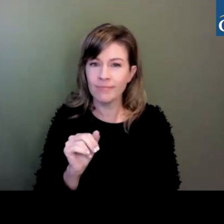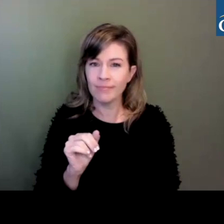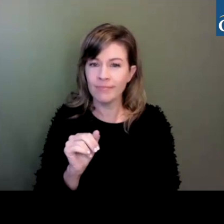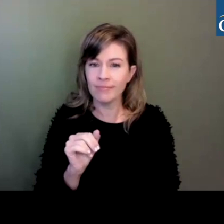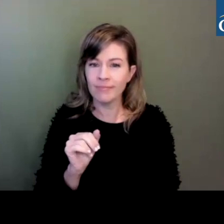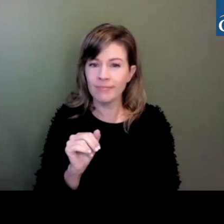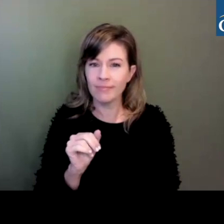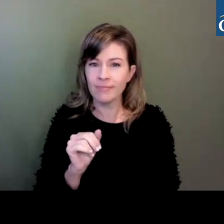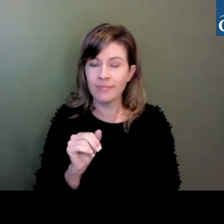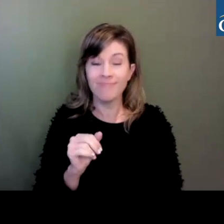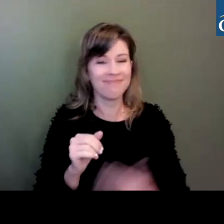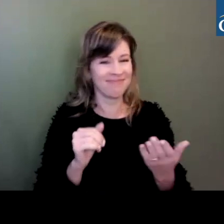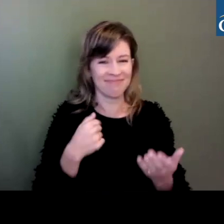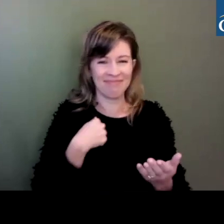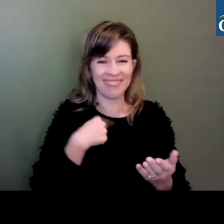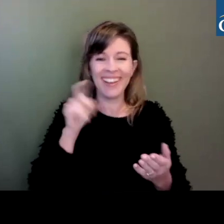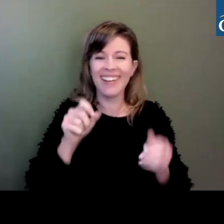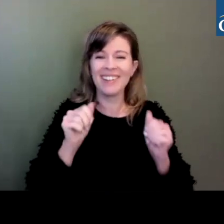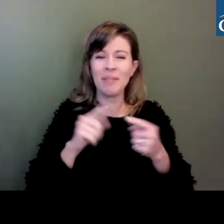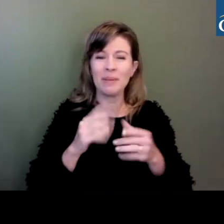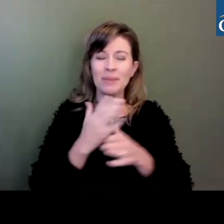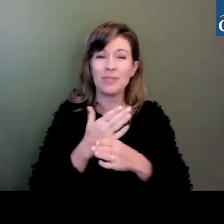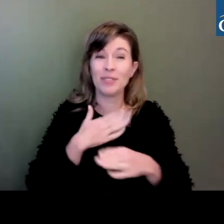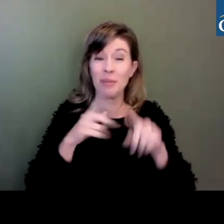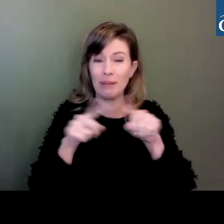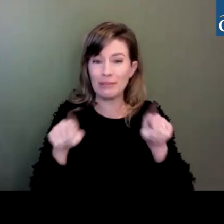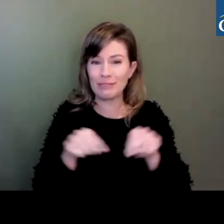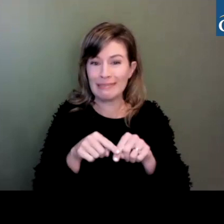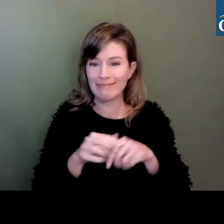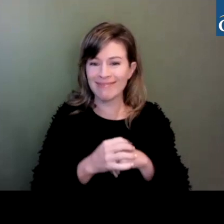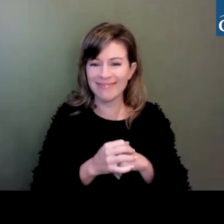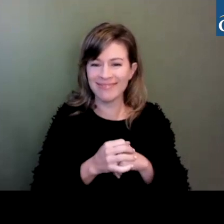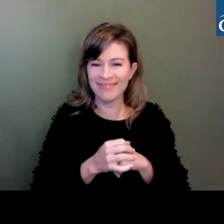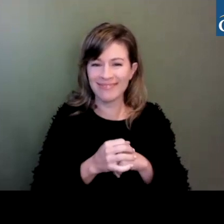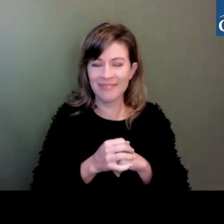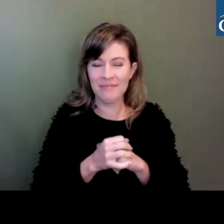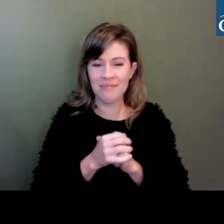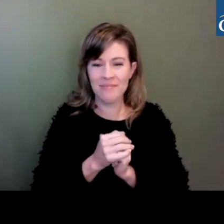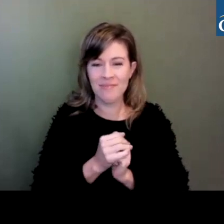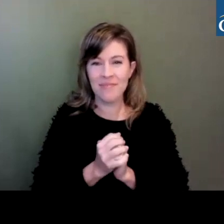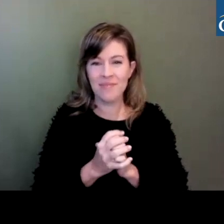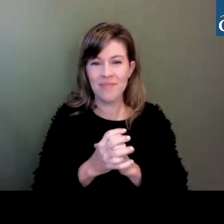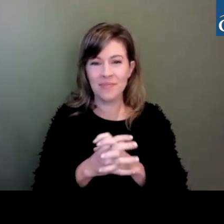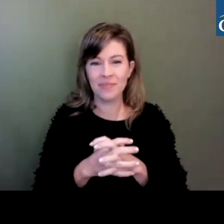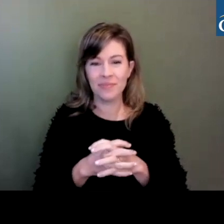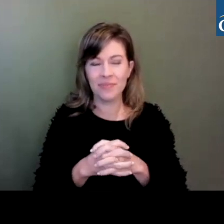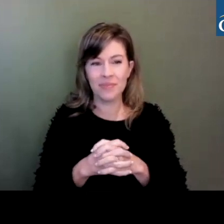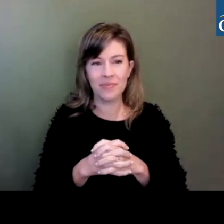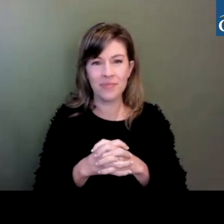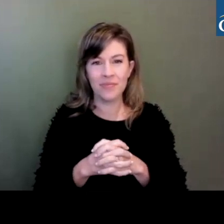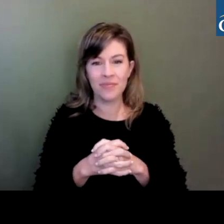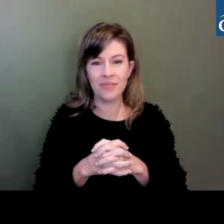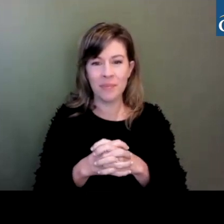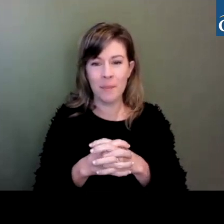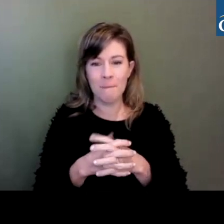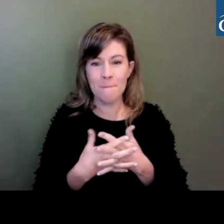I'm unable to share the screen .